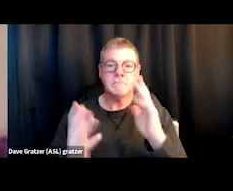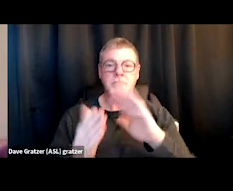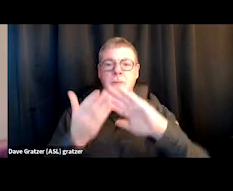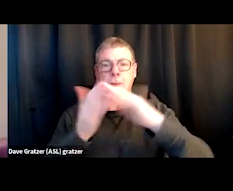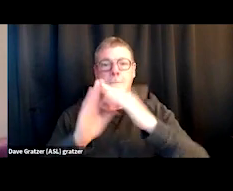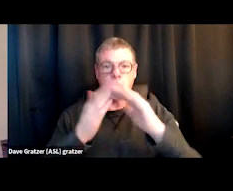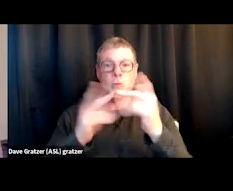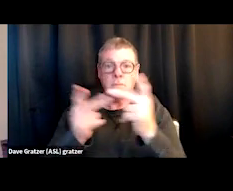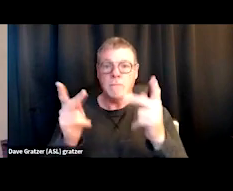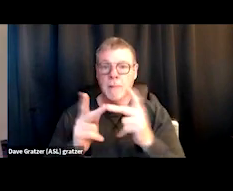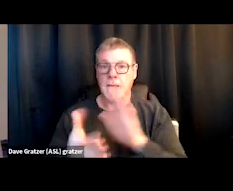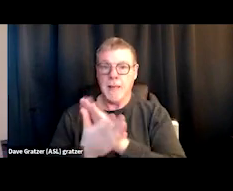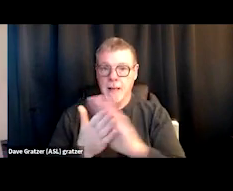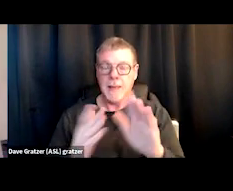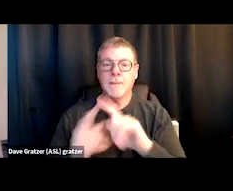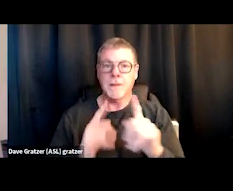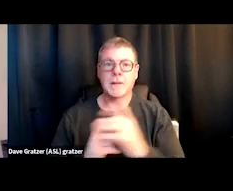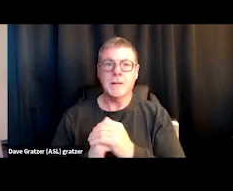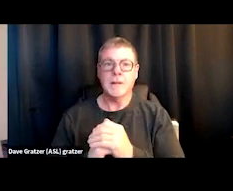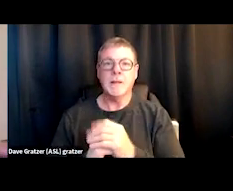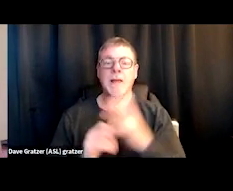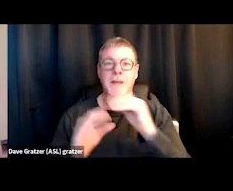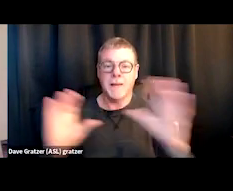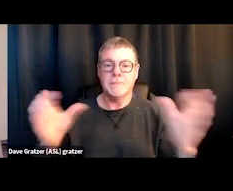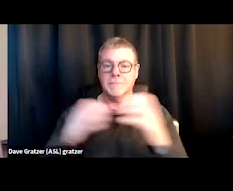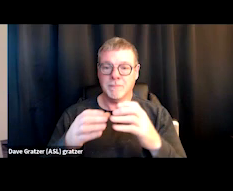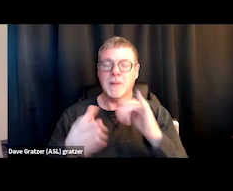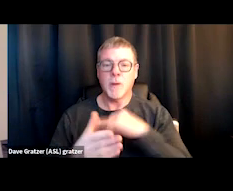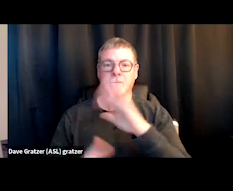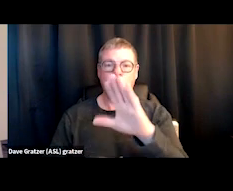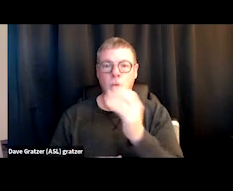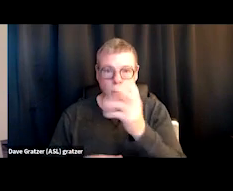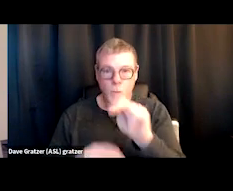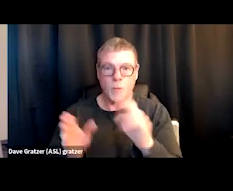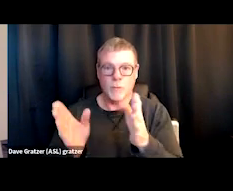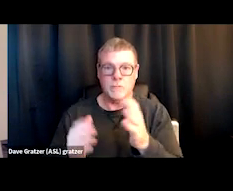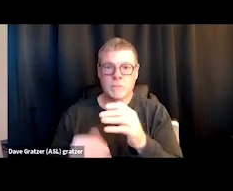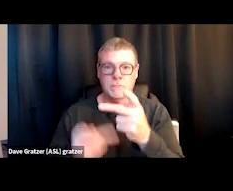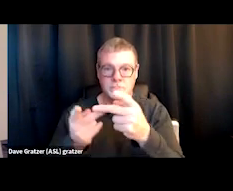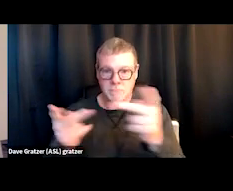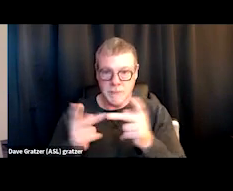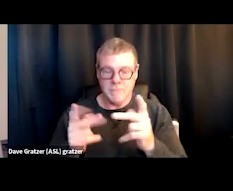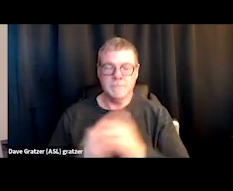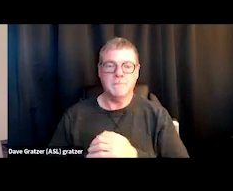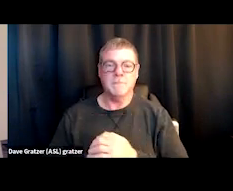but also a non-congruent space in the sense that you had your own room. And then on the first floor,